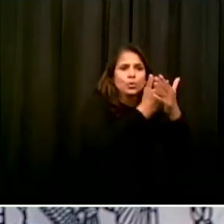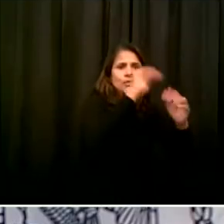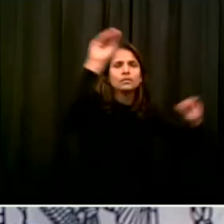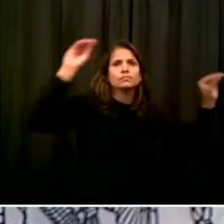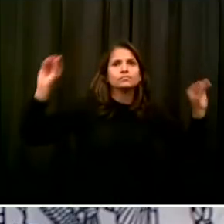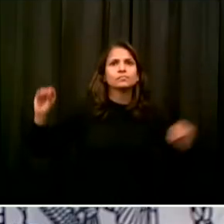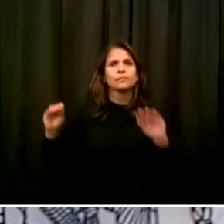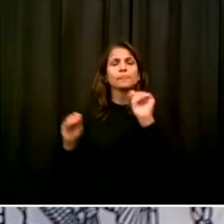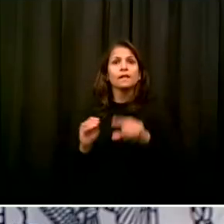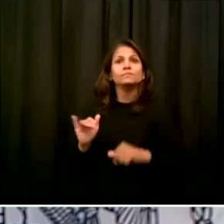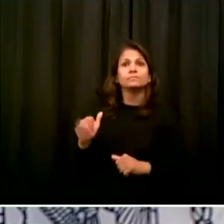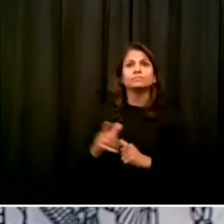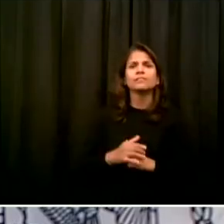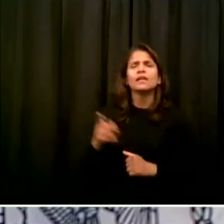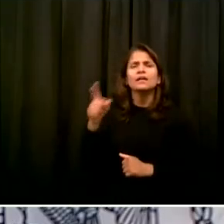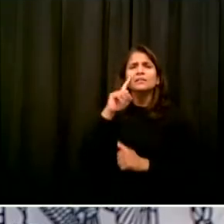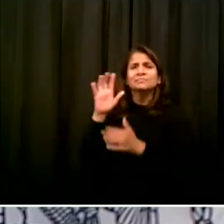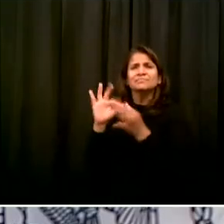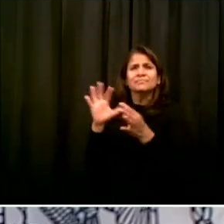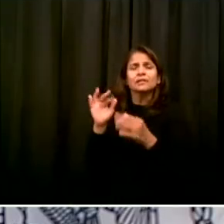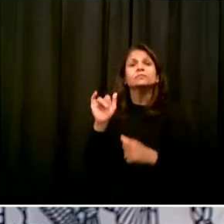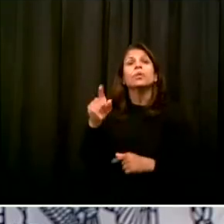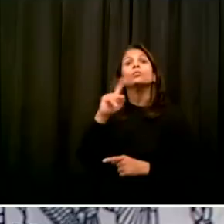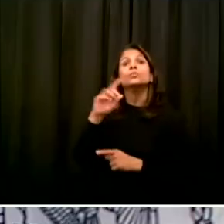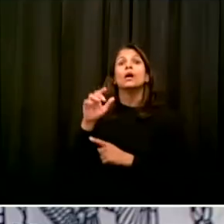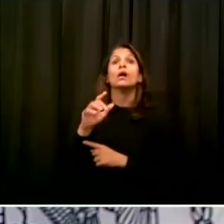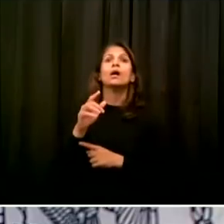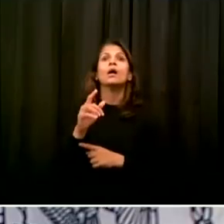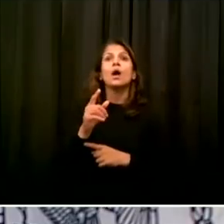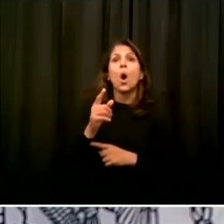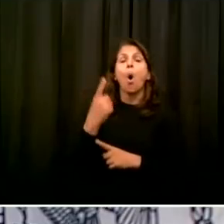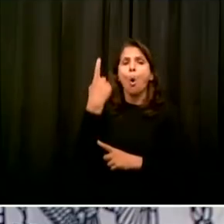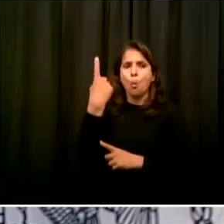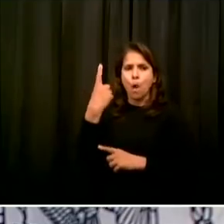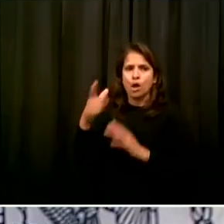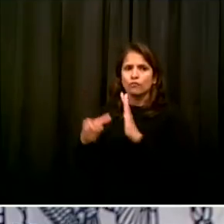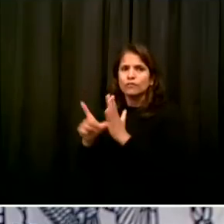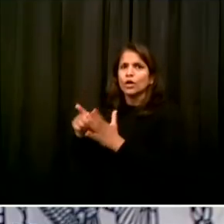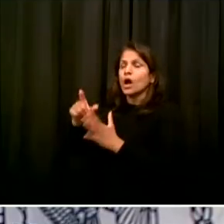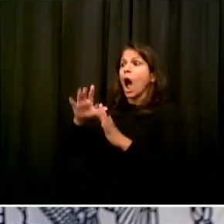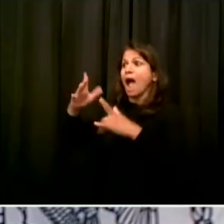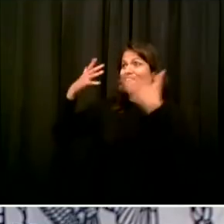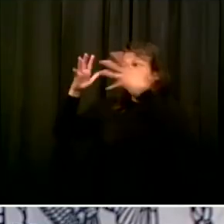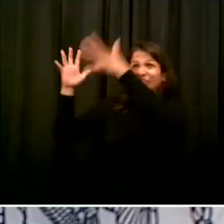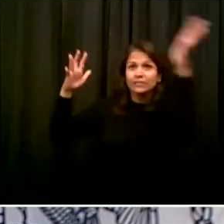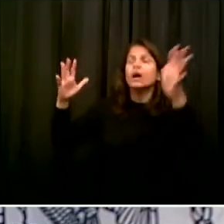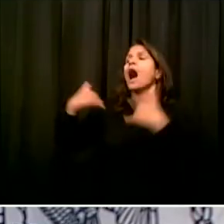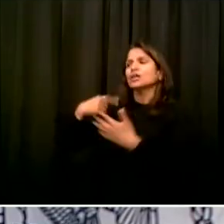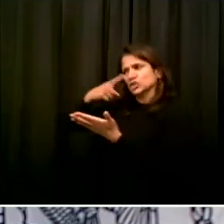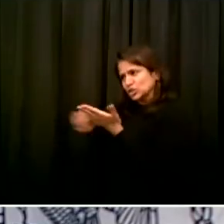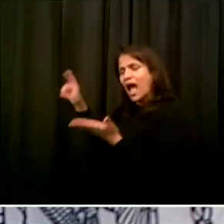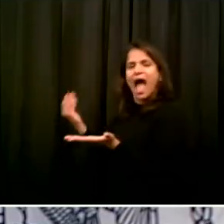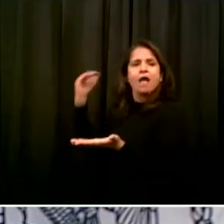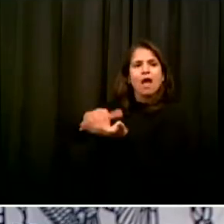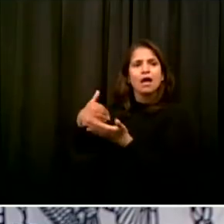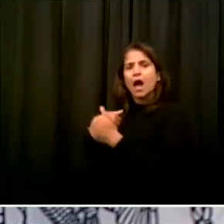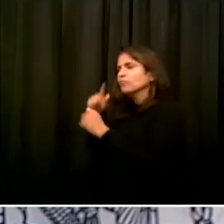AGAIN, AS THE MAYOR SAID,